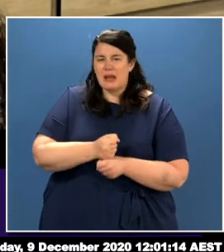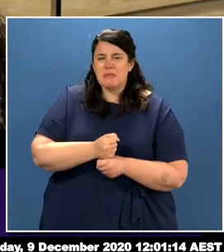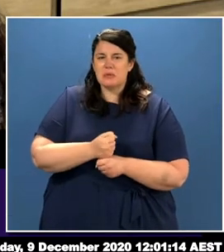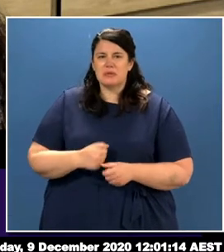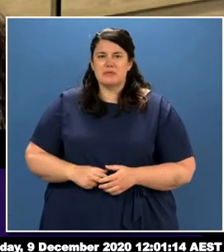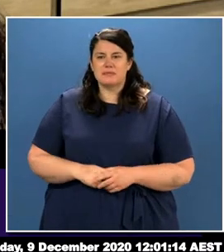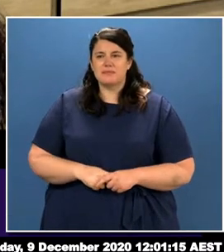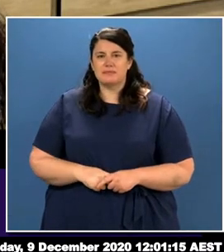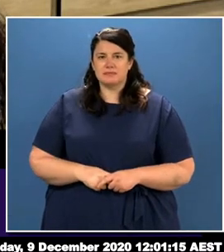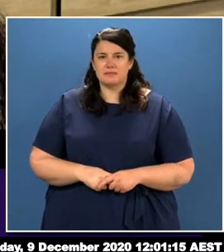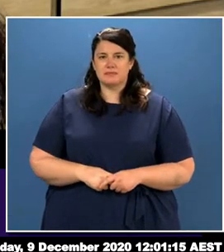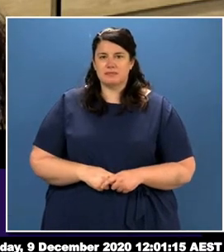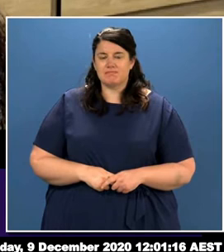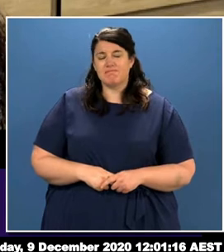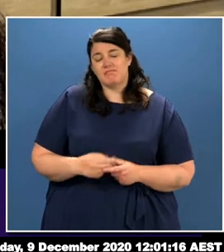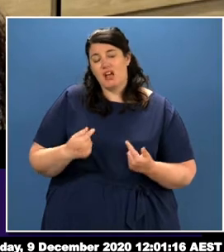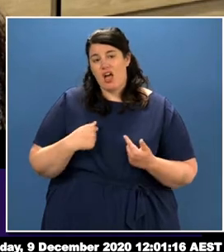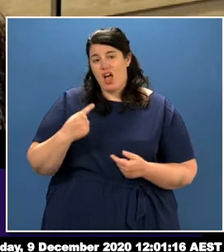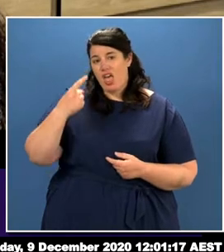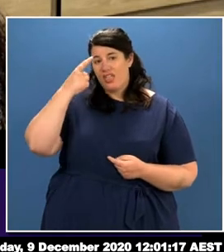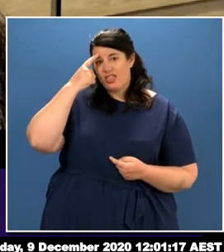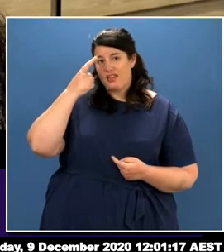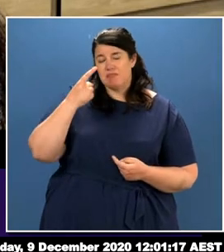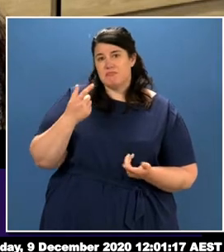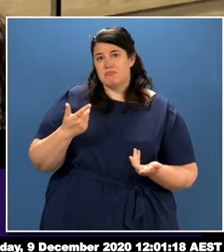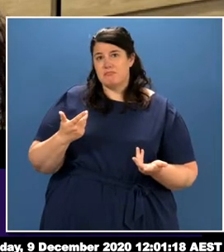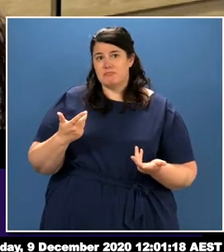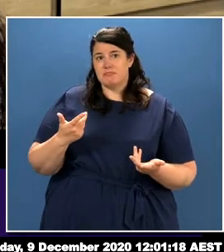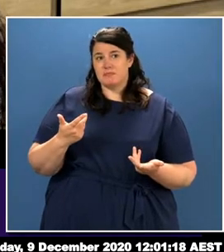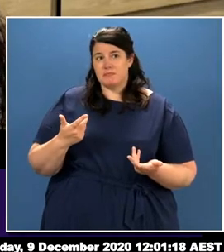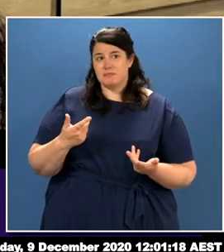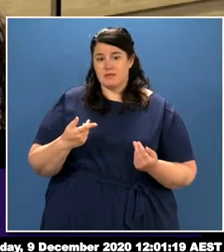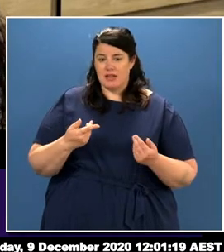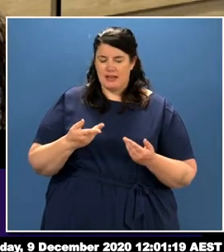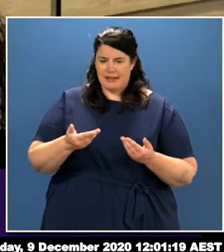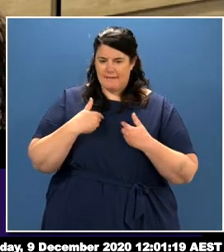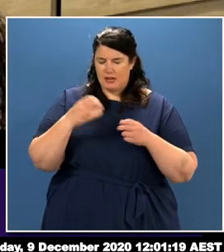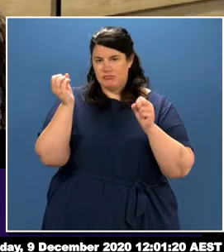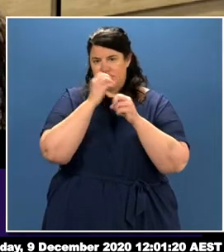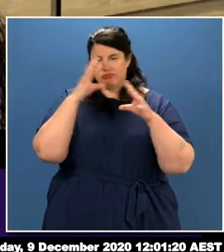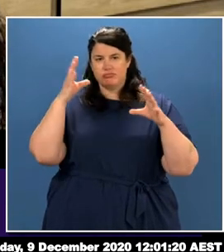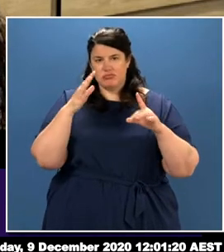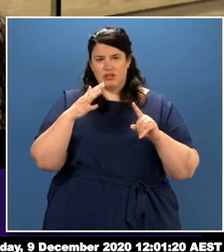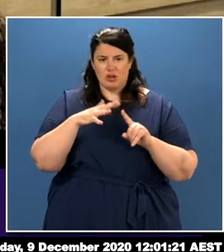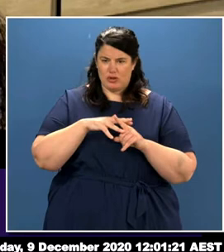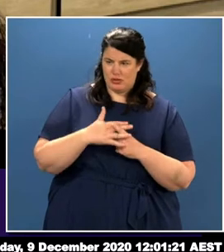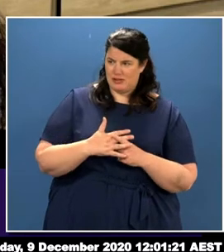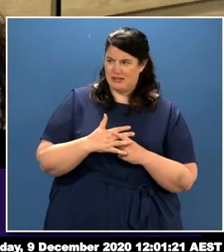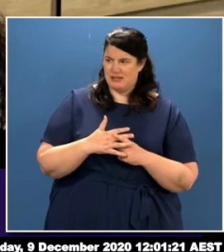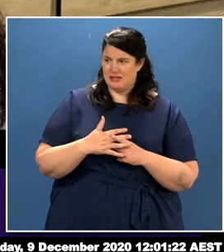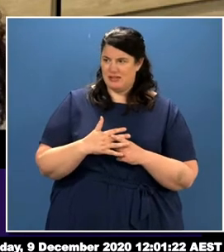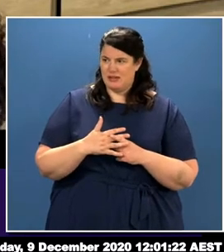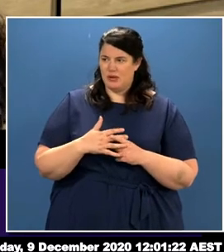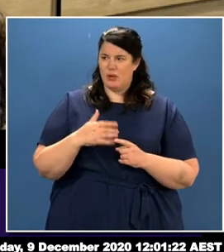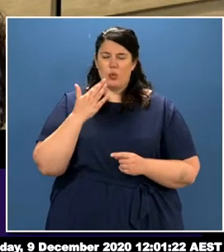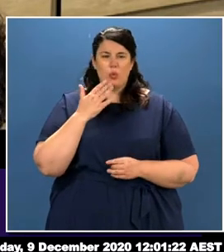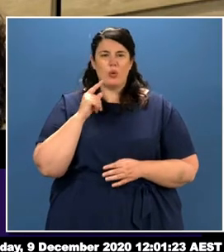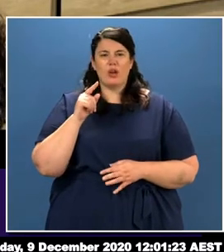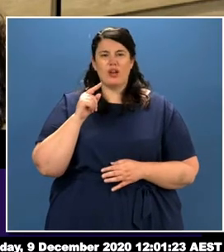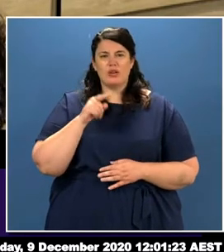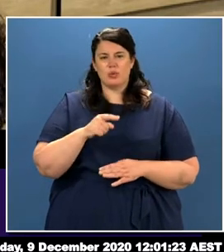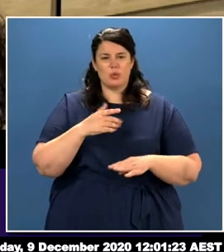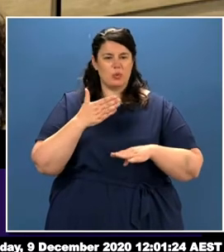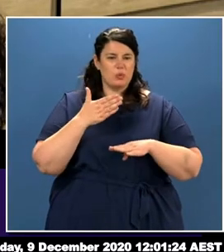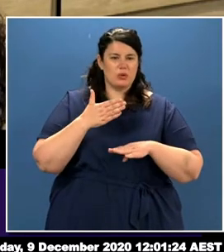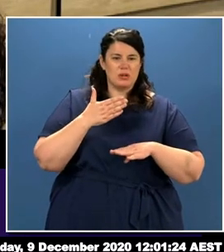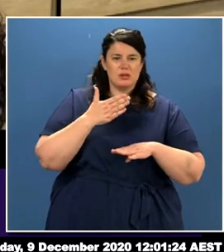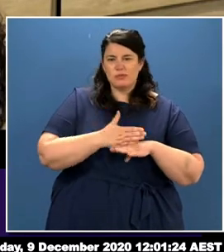But I think it gives you that context that the workplace, colleagues,